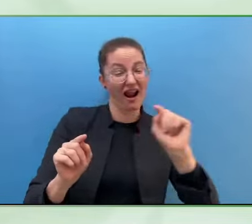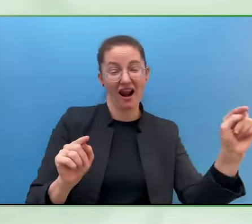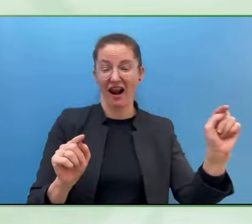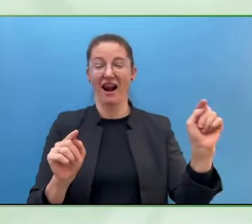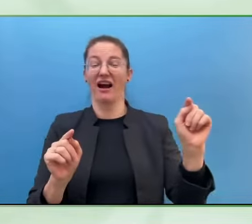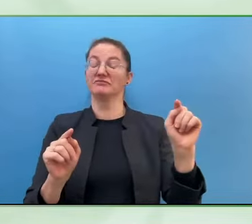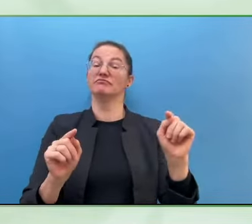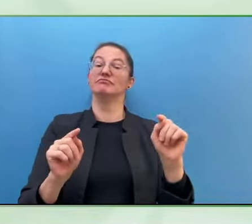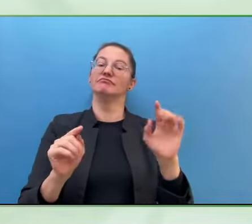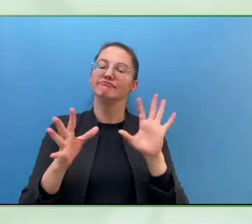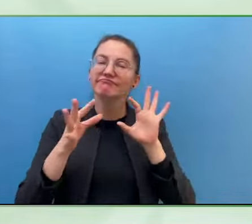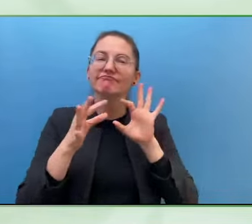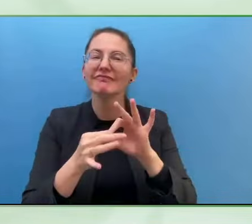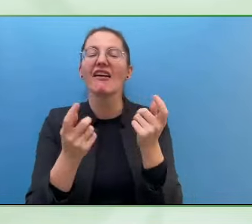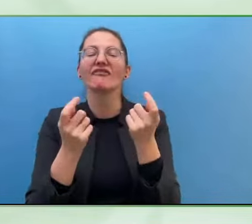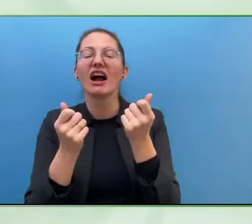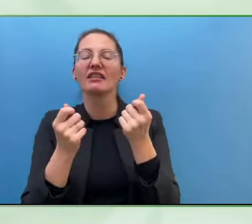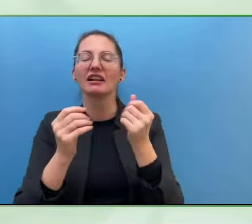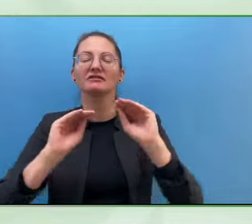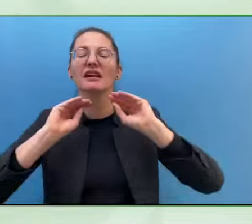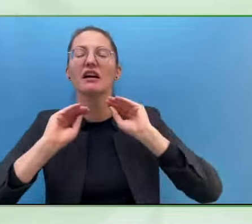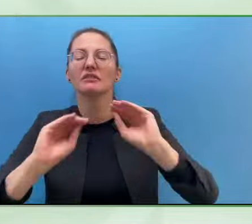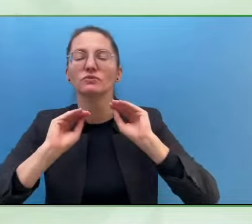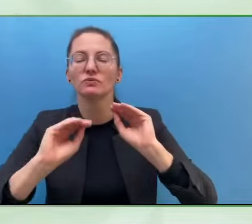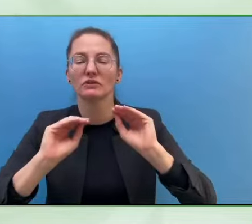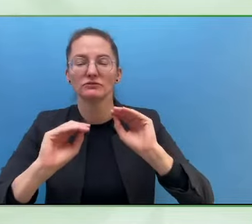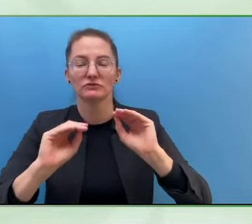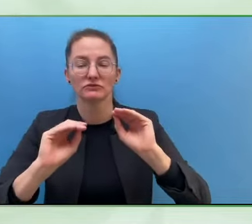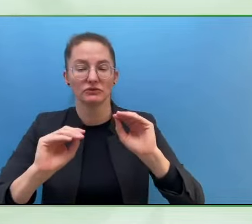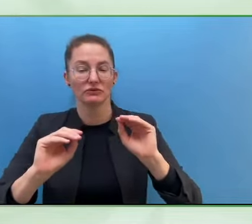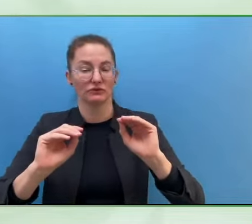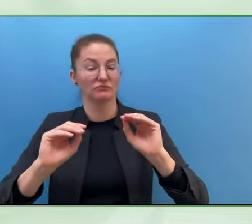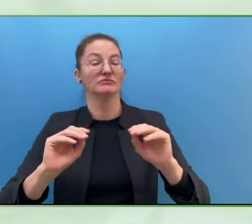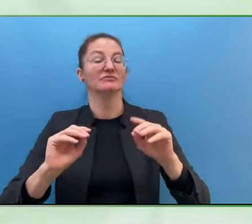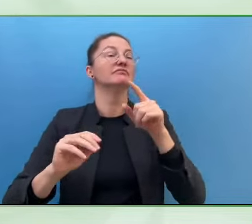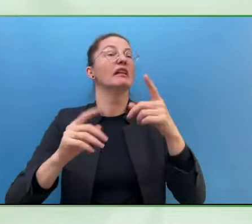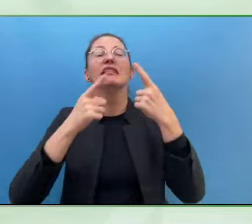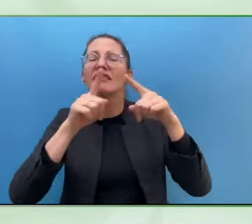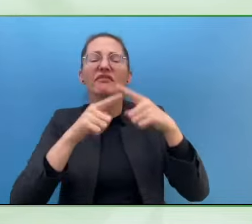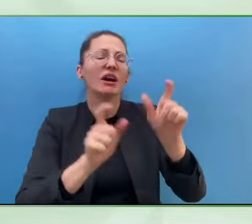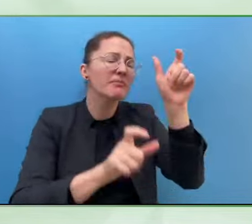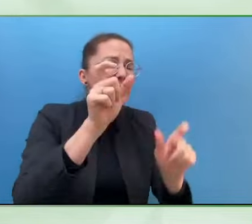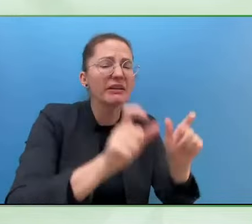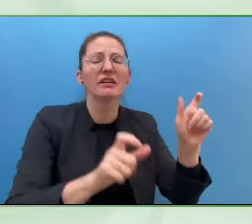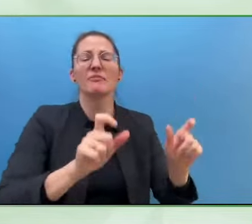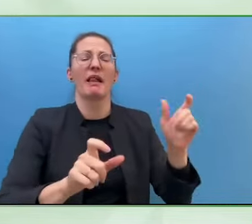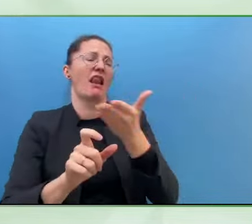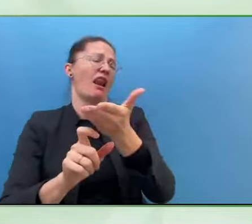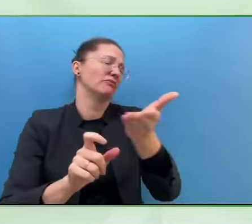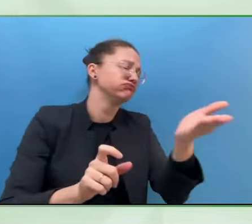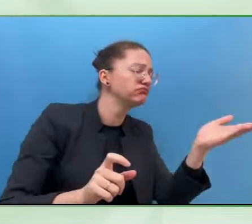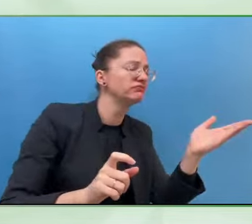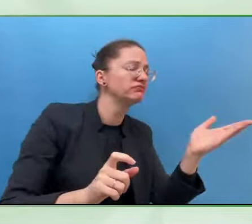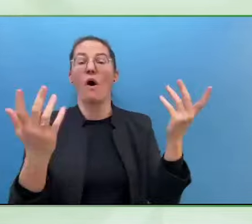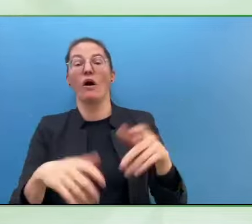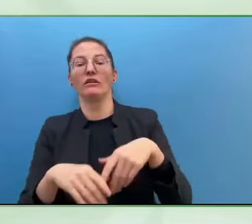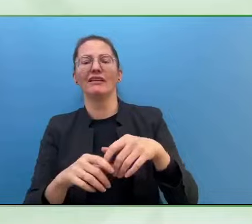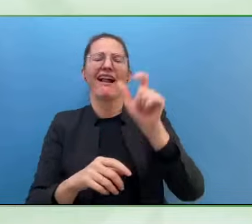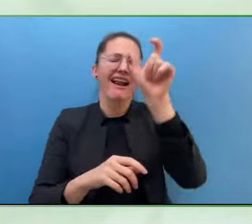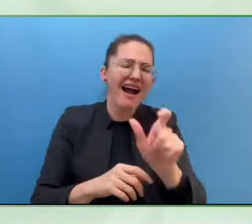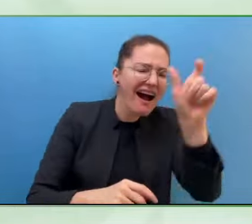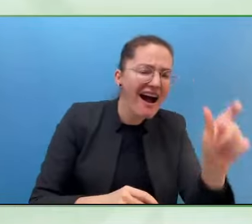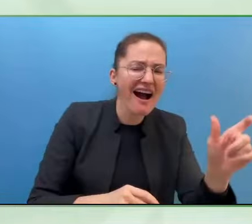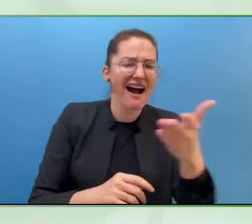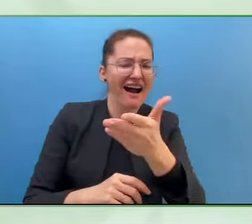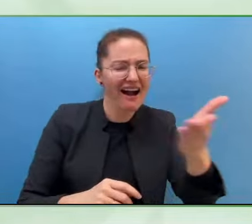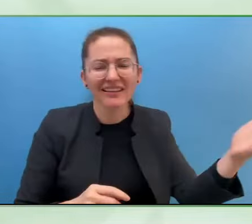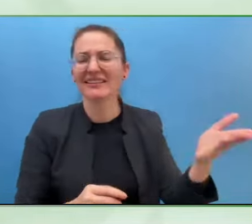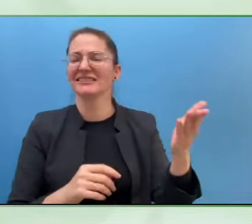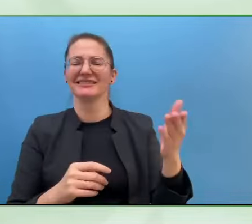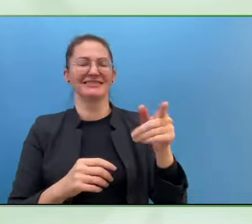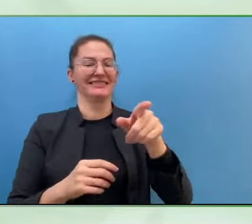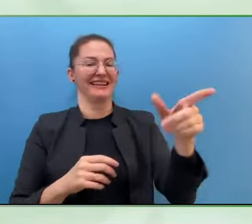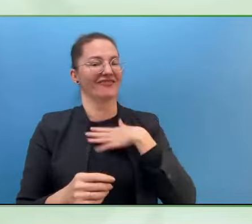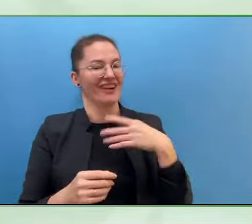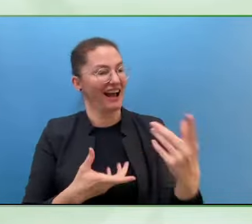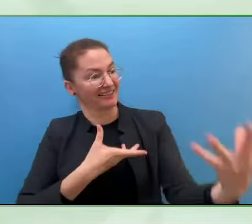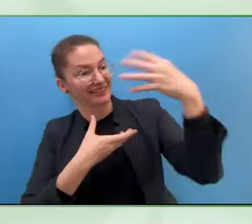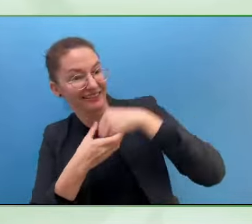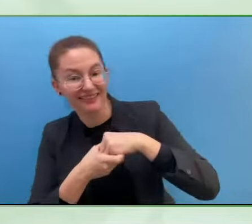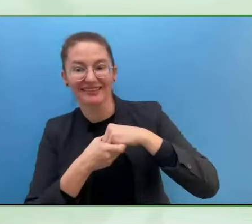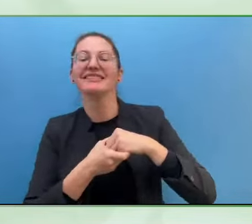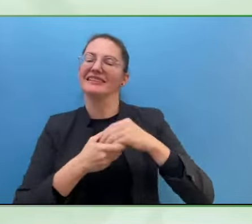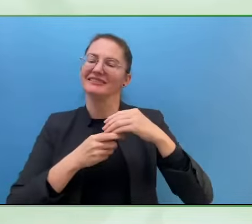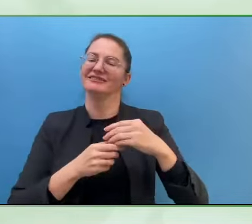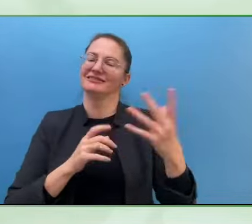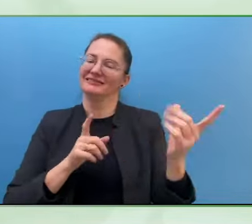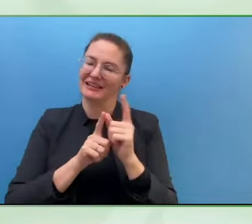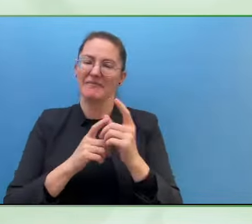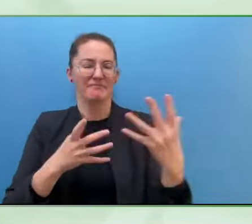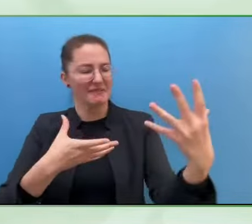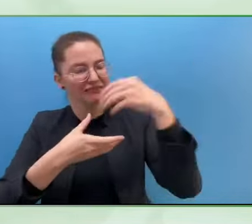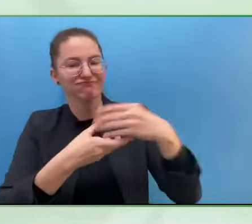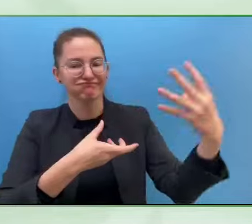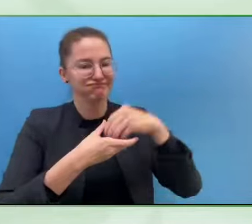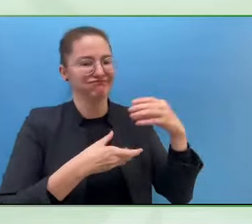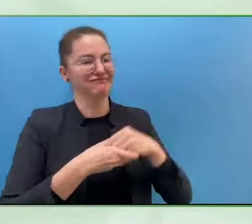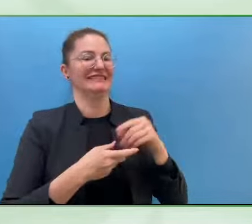How to handle the money they have and also how to include financial things in your daily